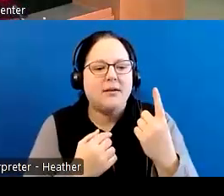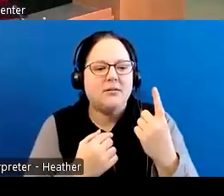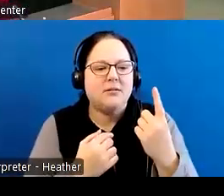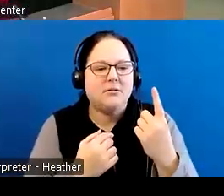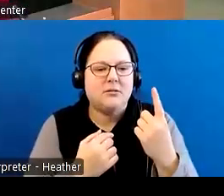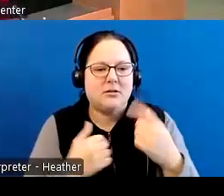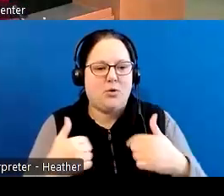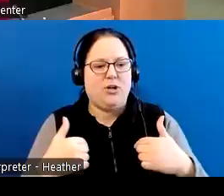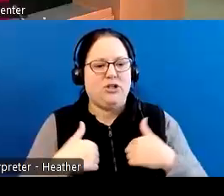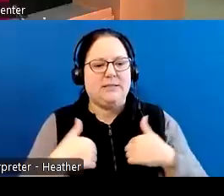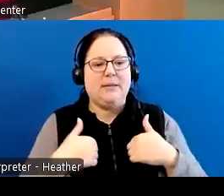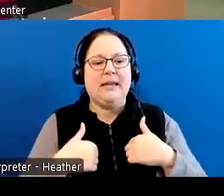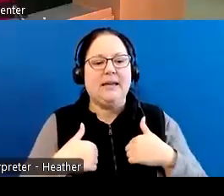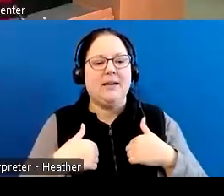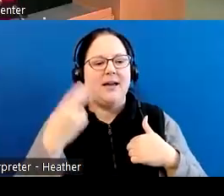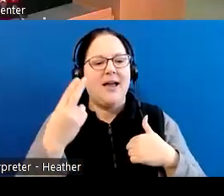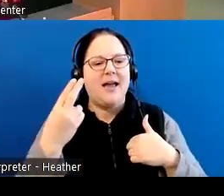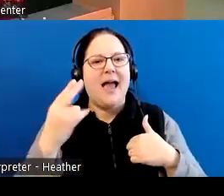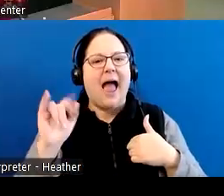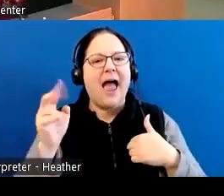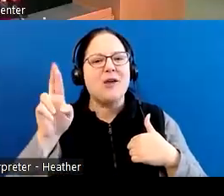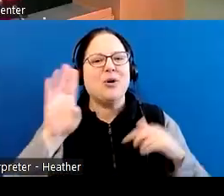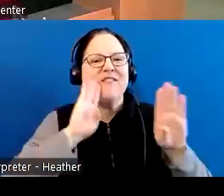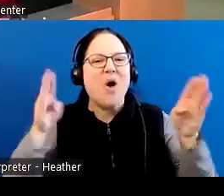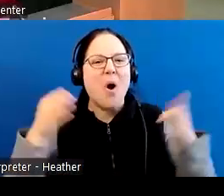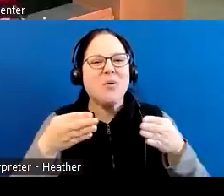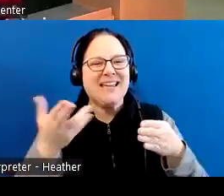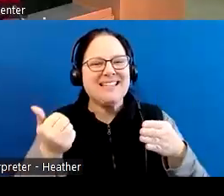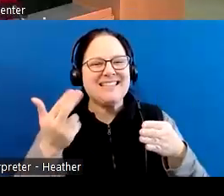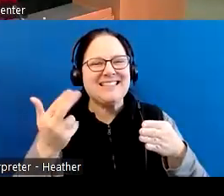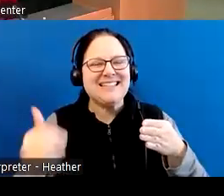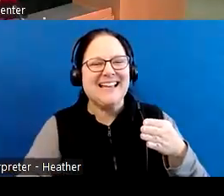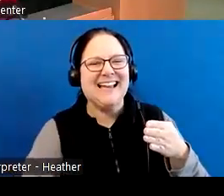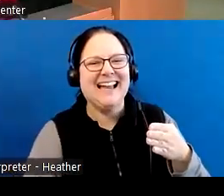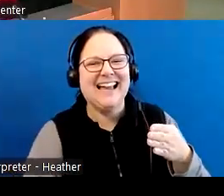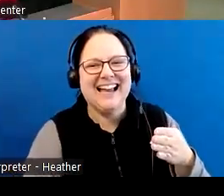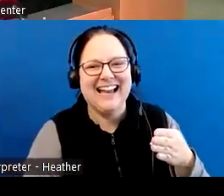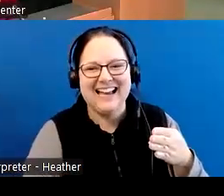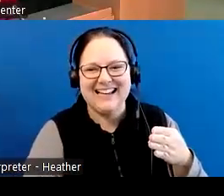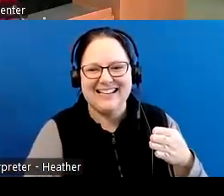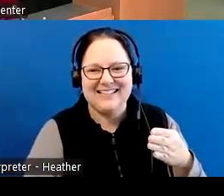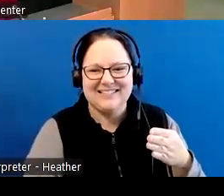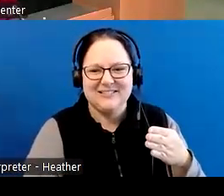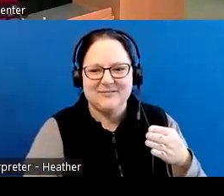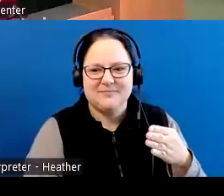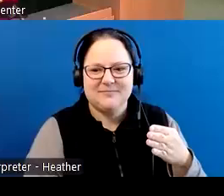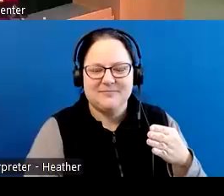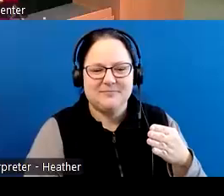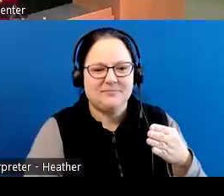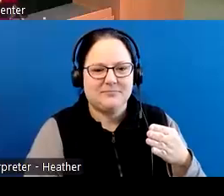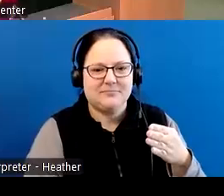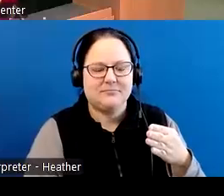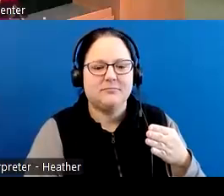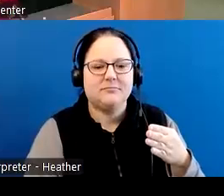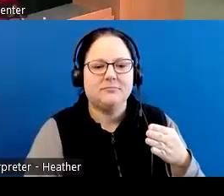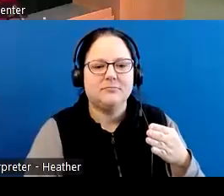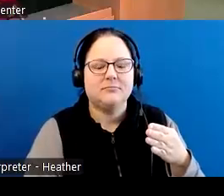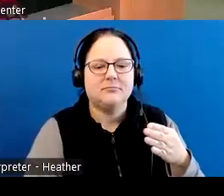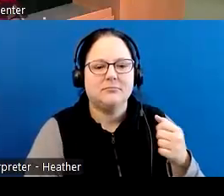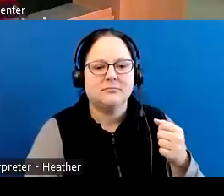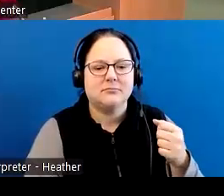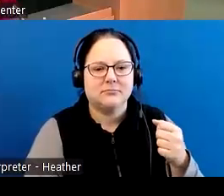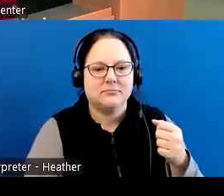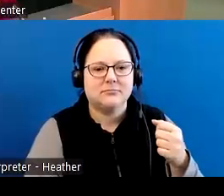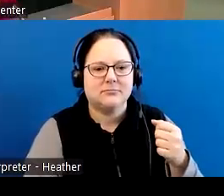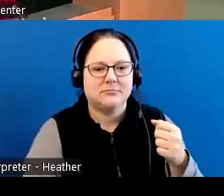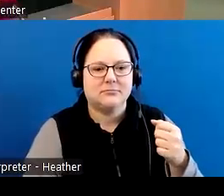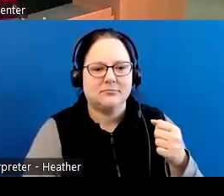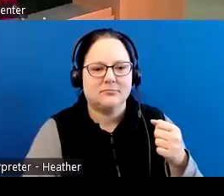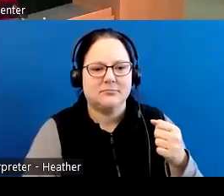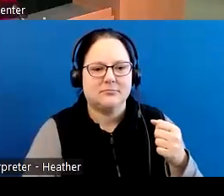hyperfocus. Um and uh I was really hyperfocused on this one. Um uh but um the uh the I think I I do